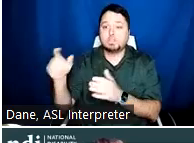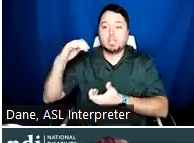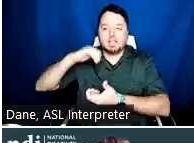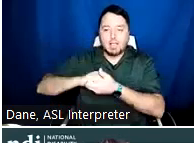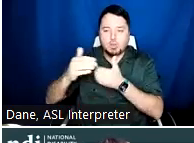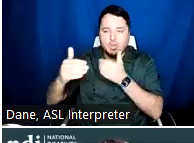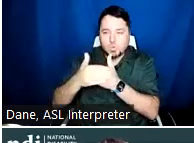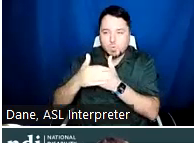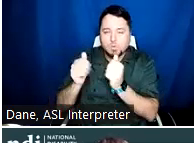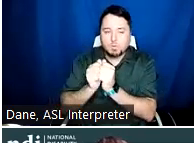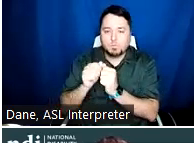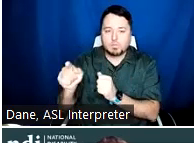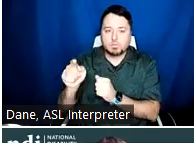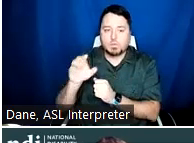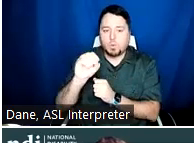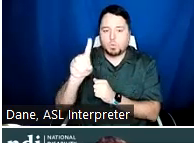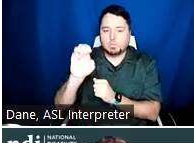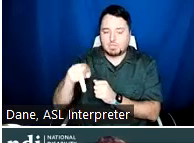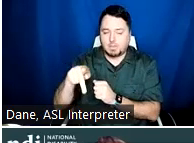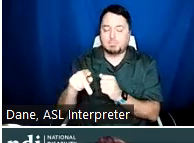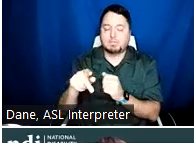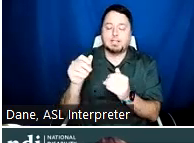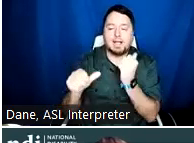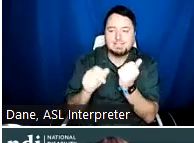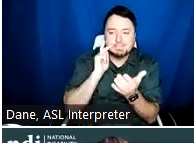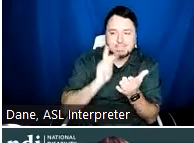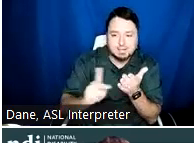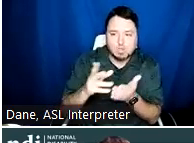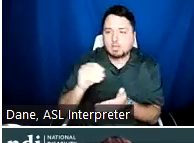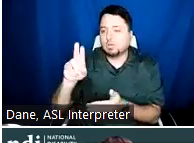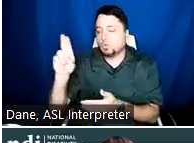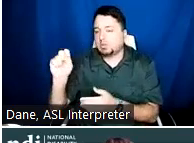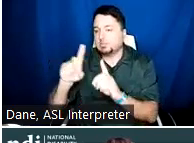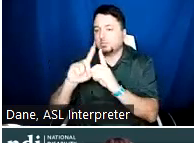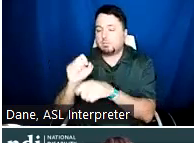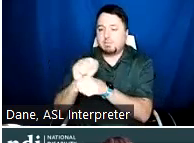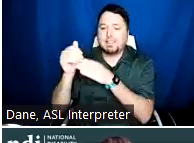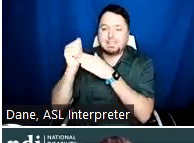with ODEP’s Assistant Secretary and other U.S. Department of Labor (DOL) leaders to identify